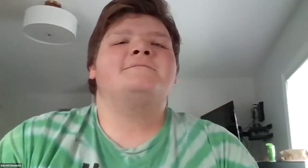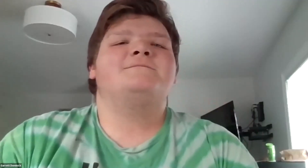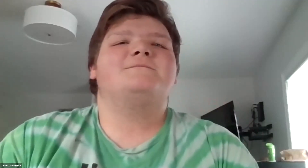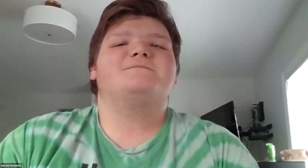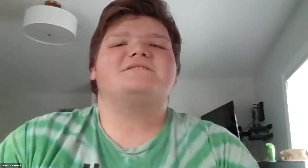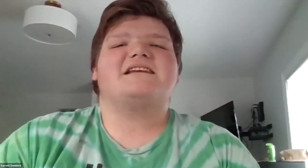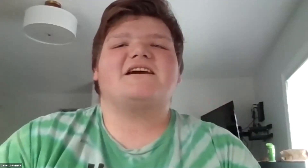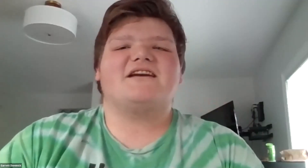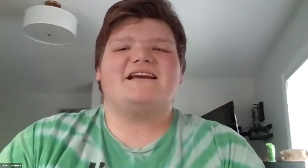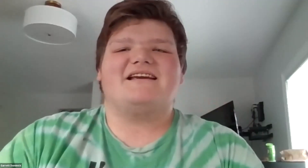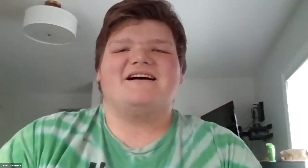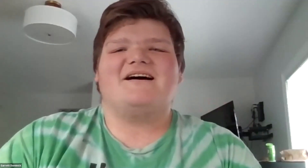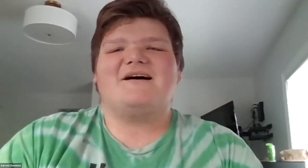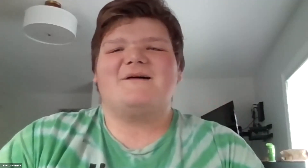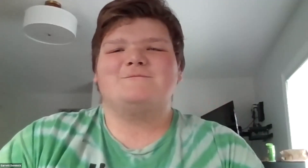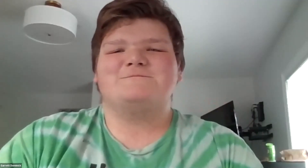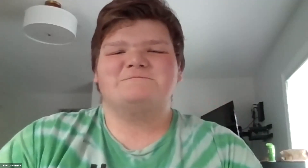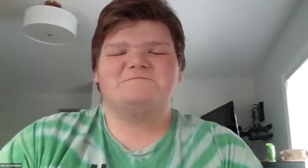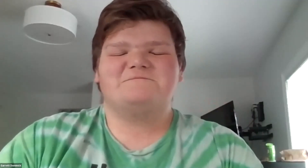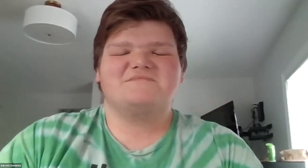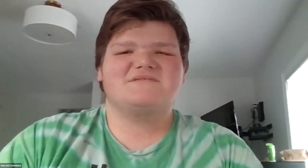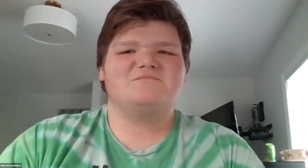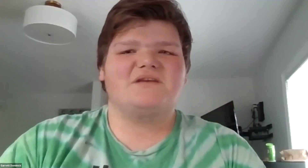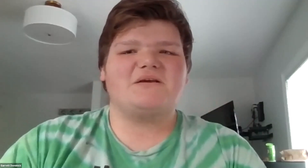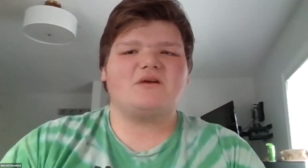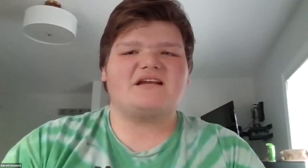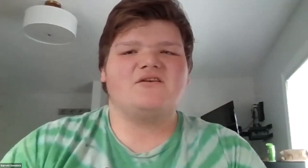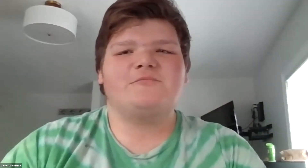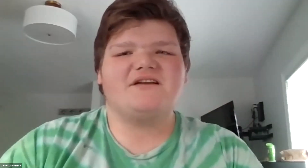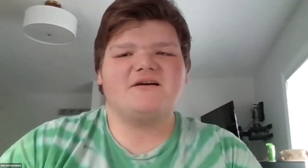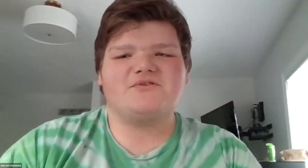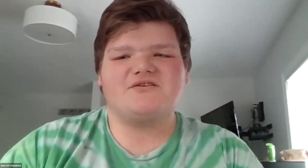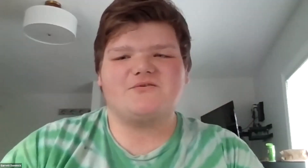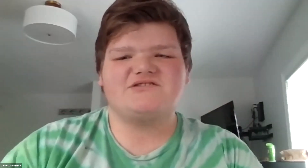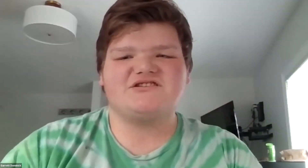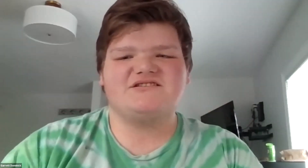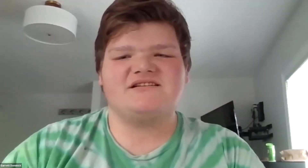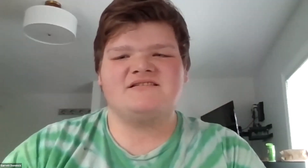I liked. Awe.